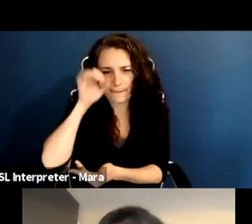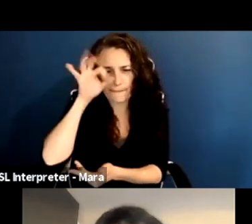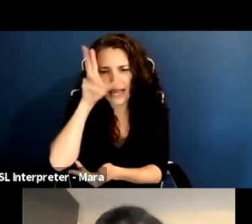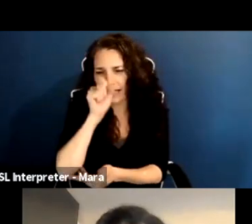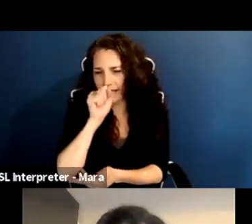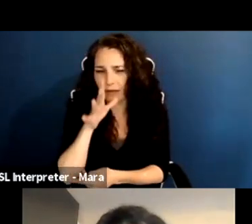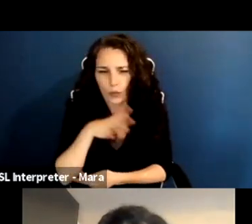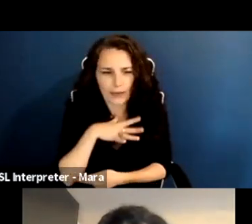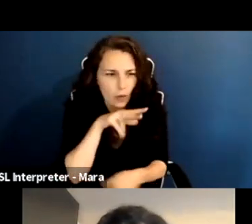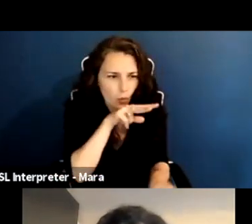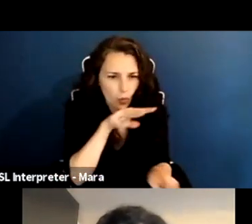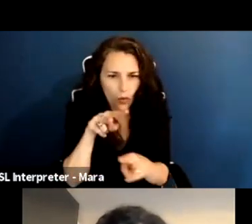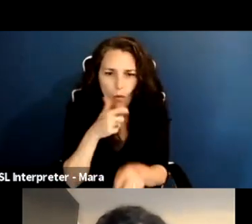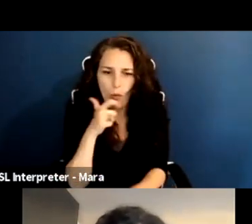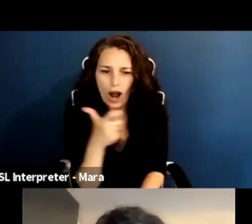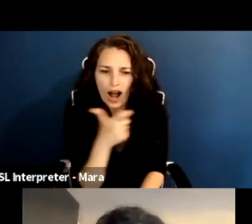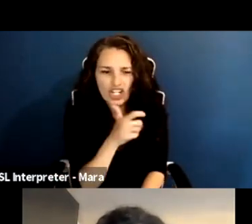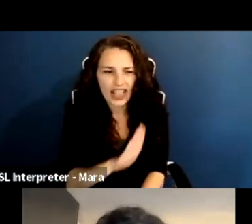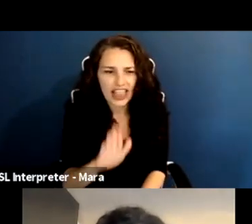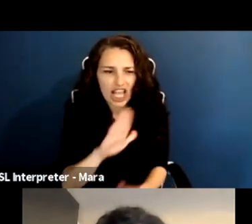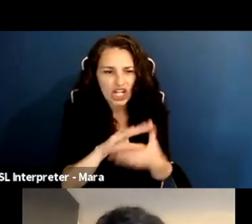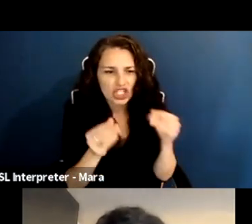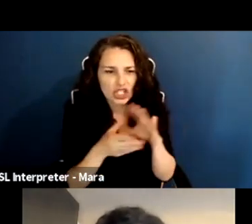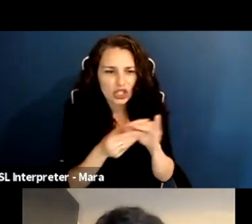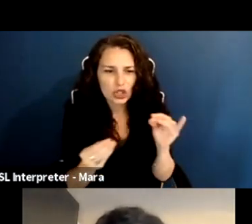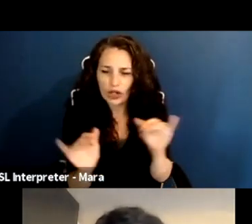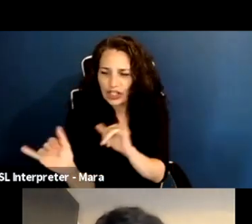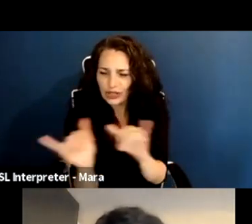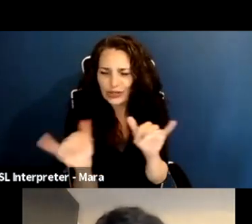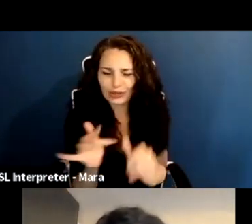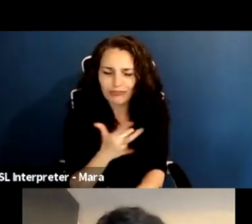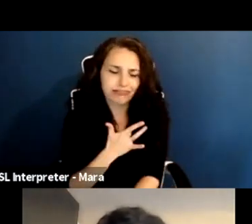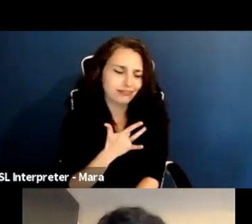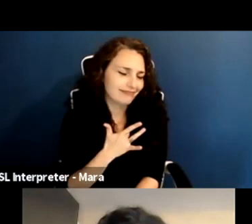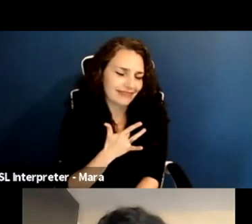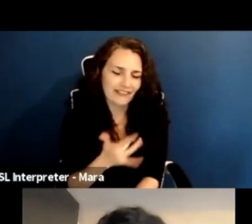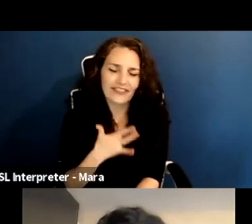and just it's been a blessing and I'm just so thankful.